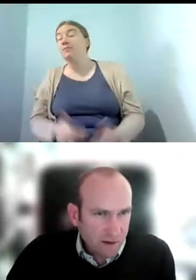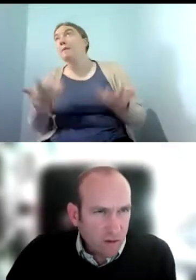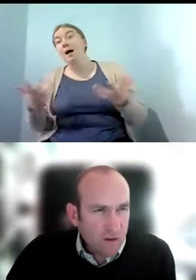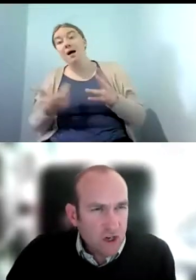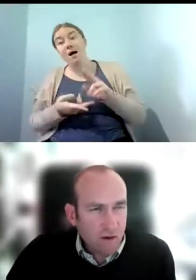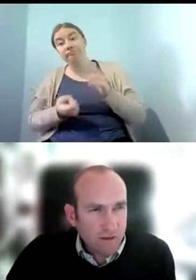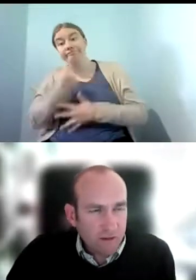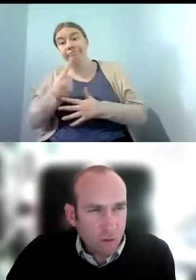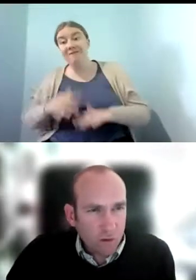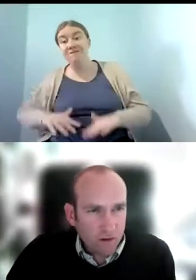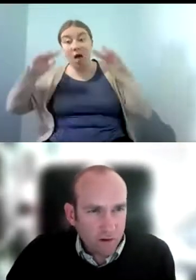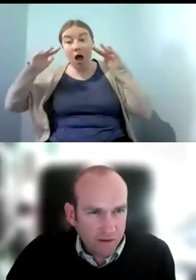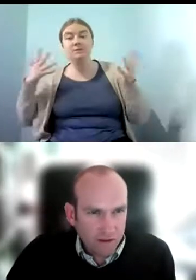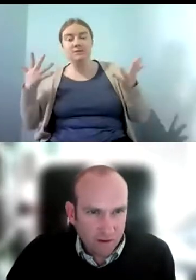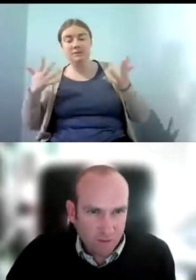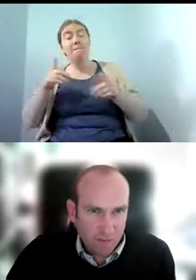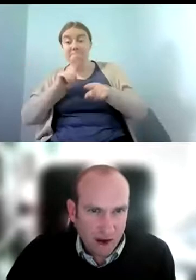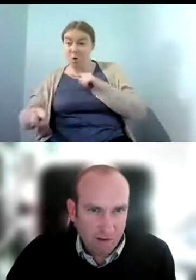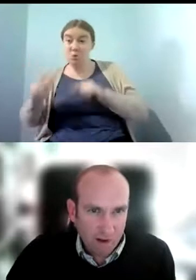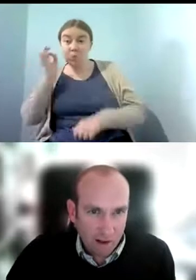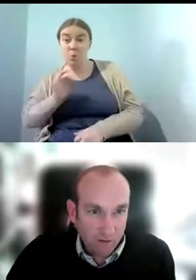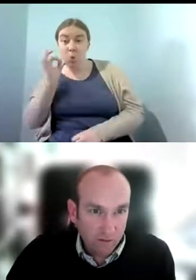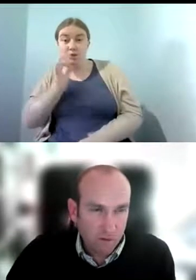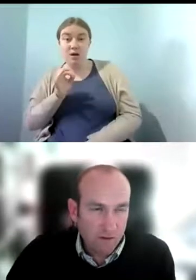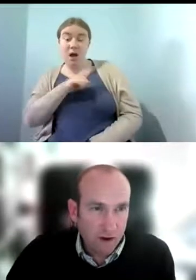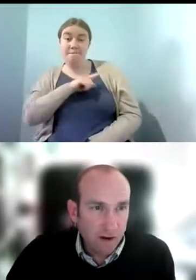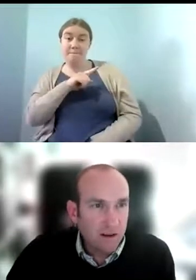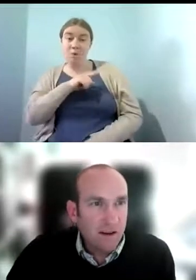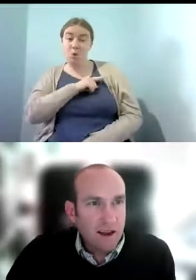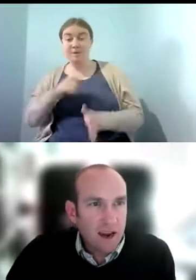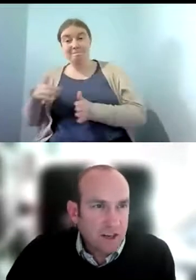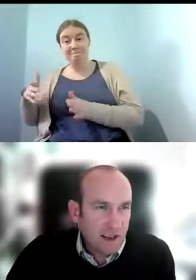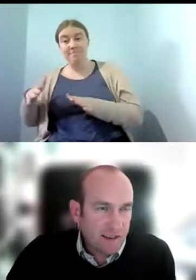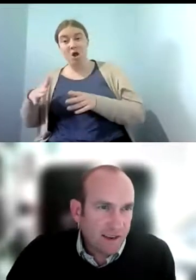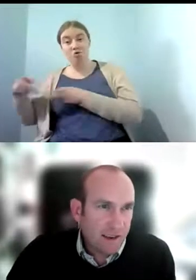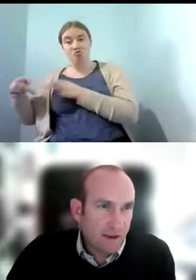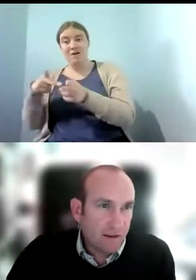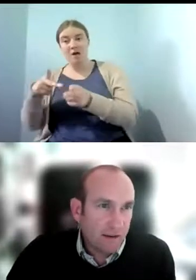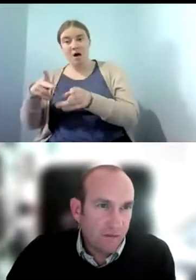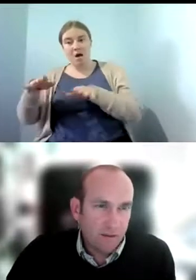majority of the water because it's parallel to the river actually gets taken if you've